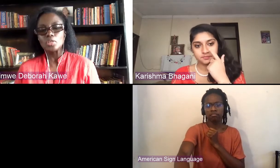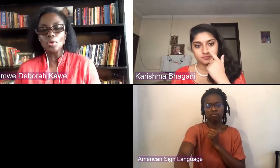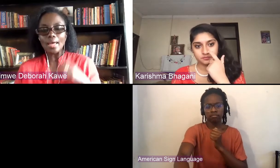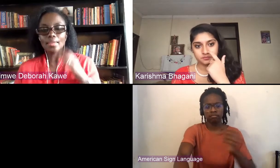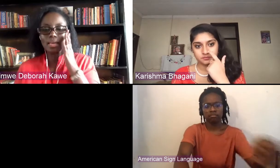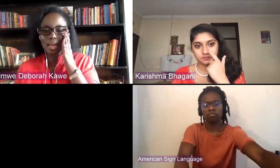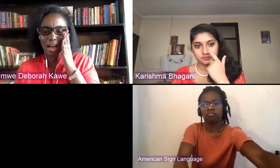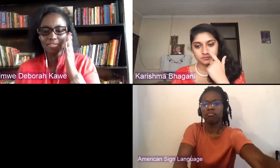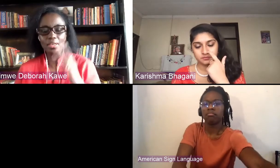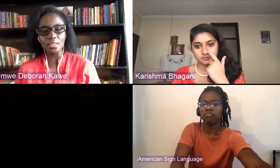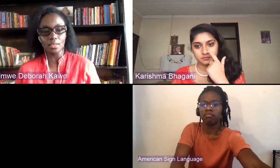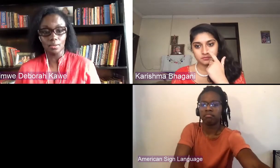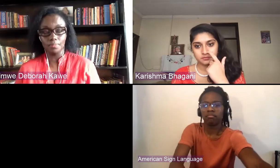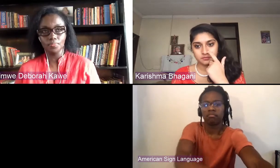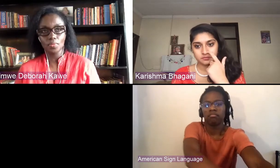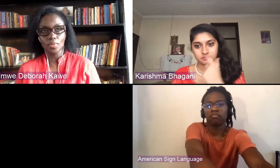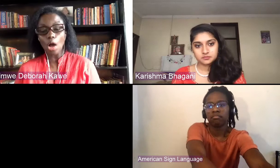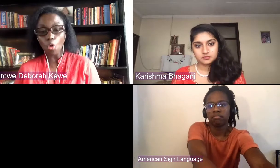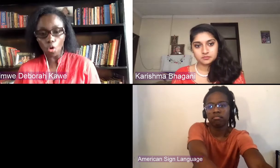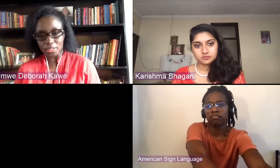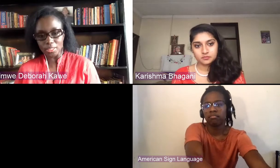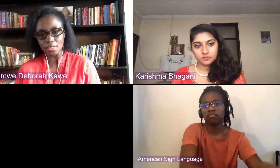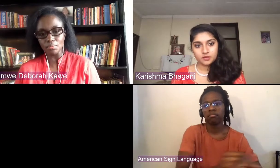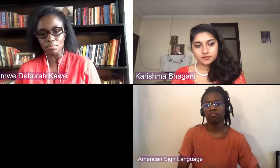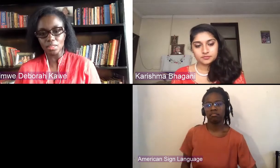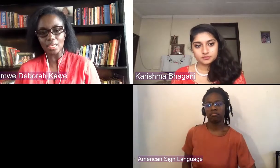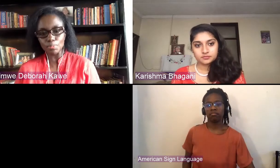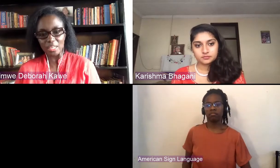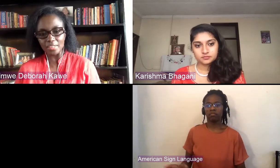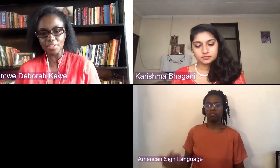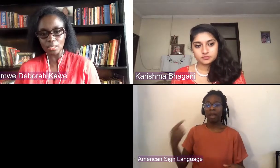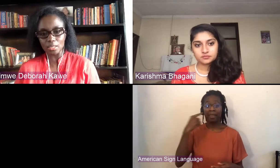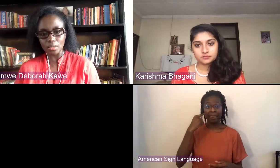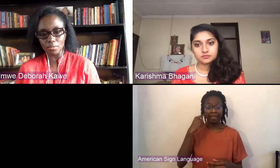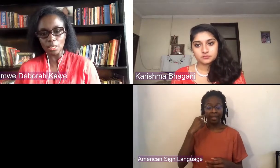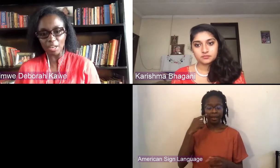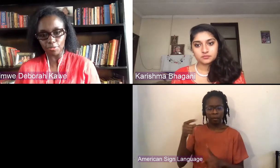So I think having a core team that believes in my vision